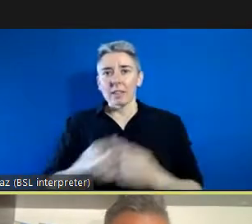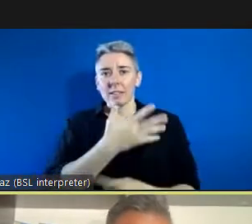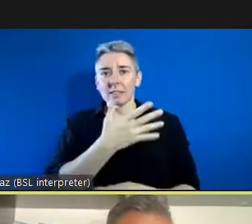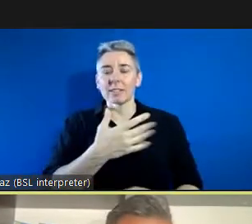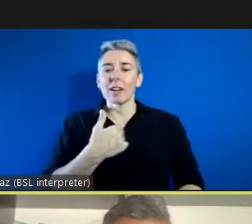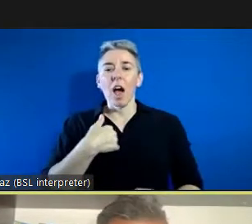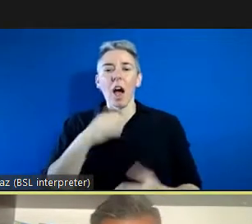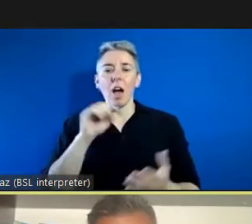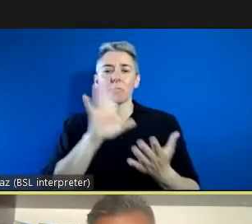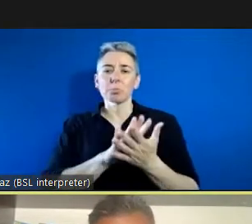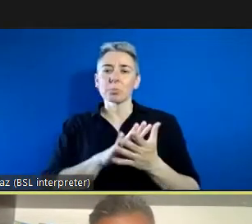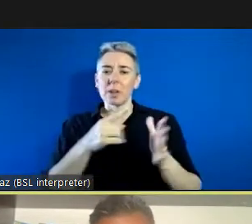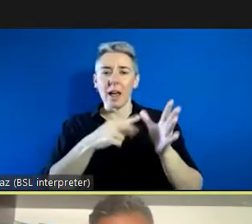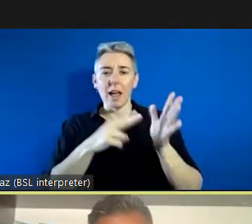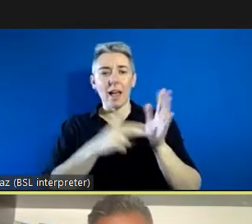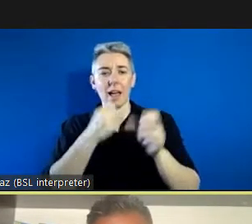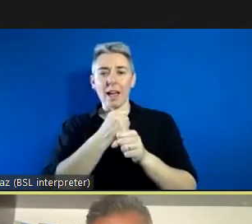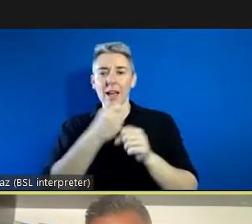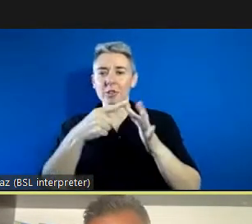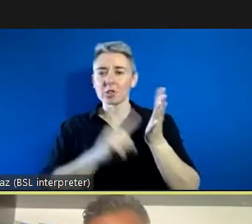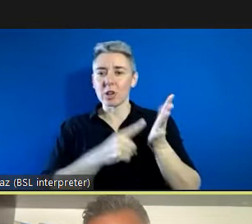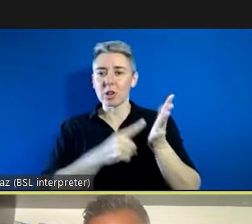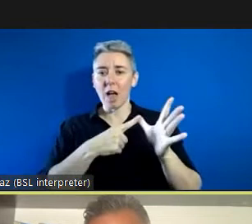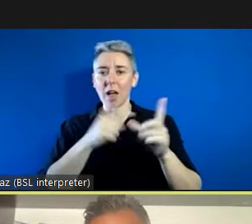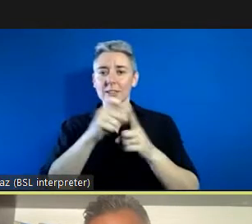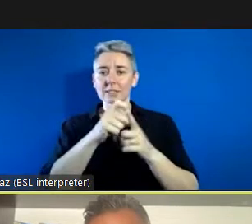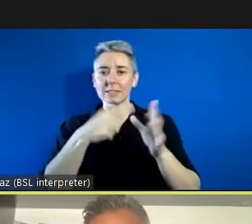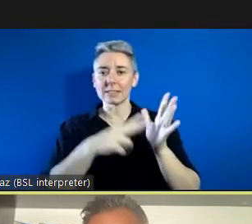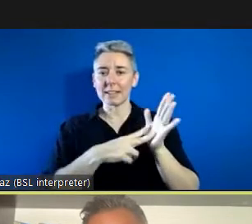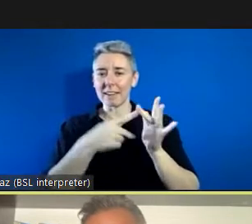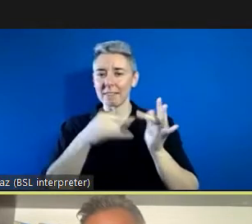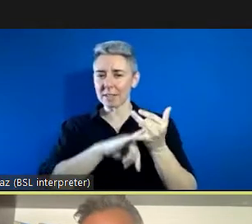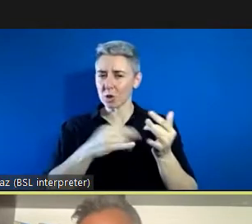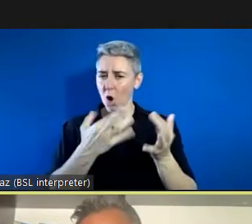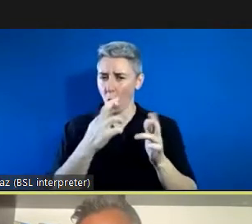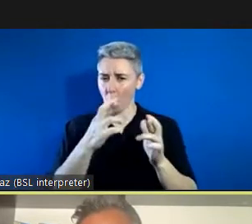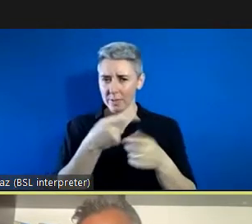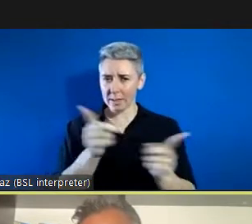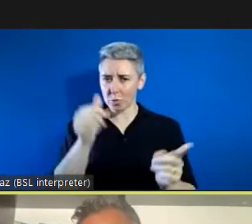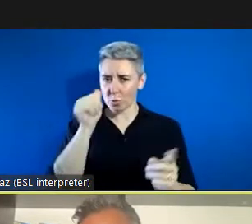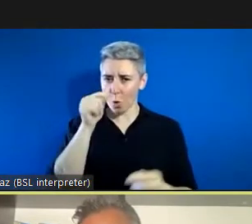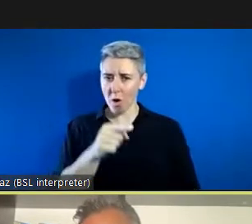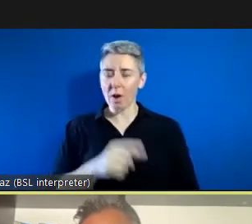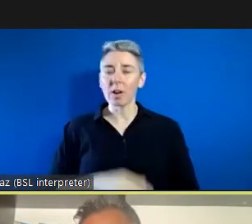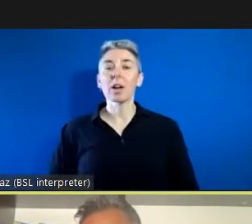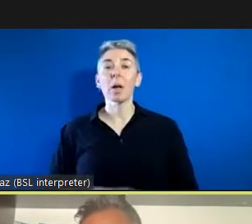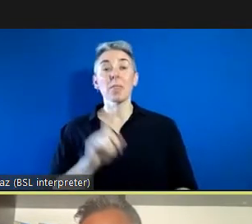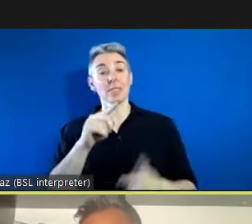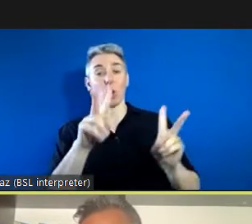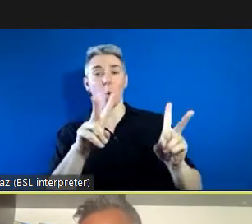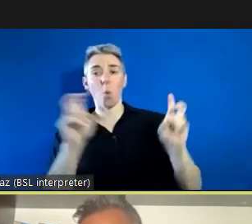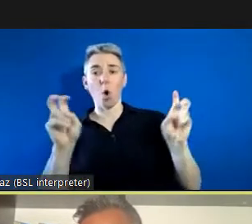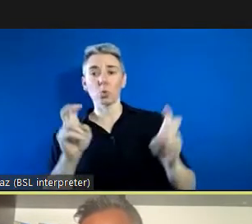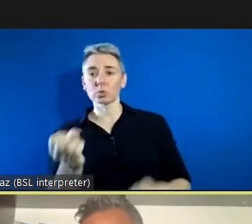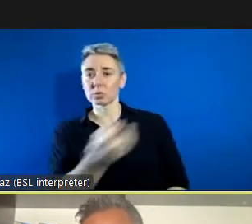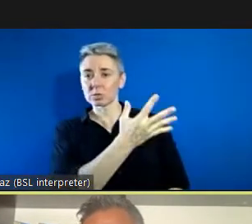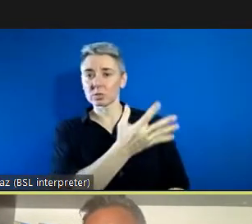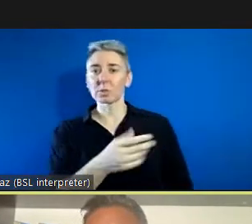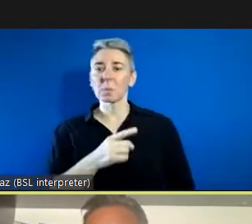I know a lot of you will be familiar Angela Davis, I certainly hope so. But why am I saying this particular quote because often I am going to talk about it